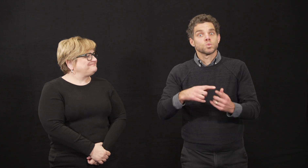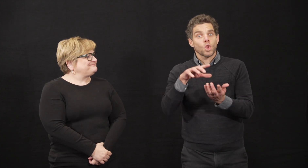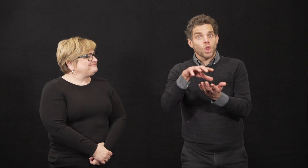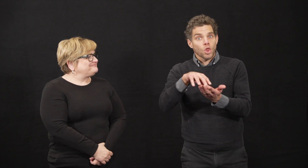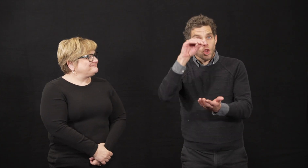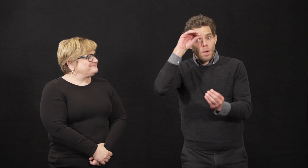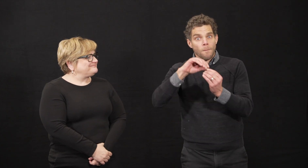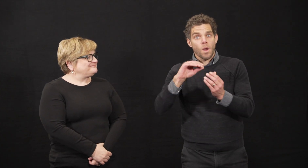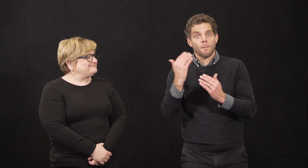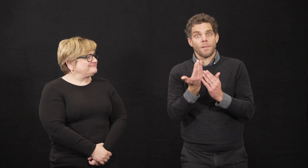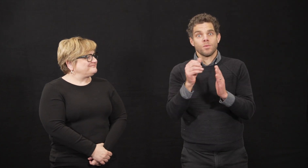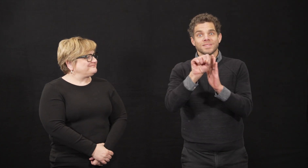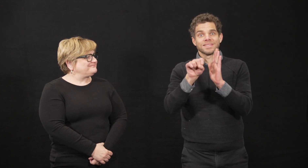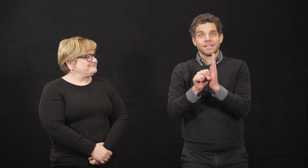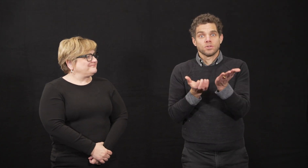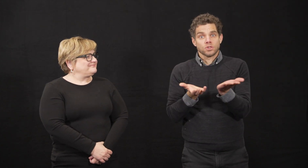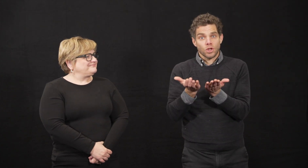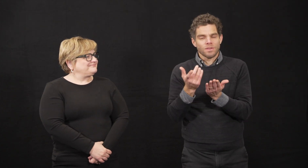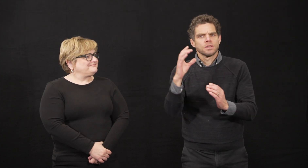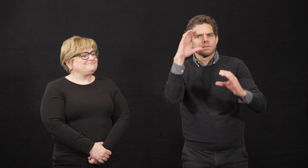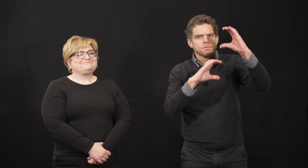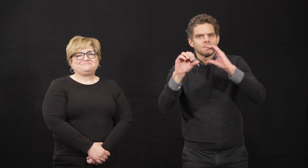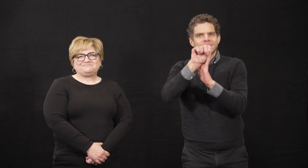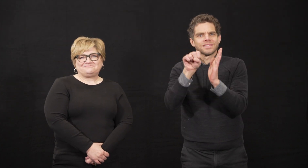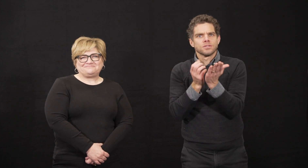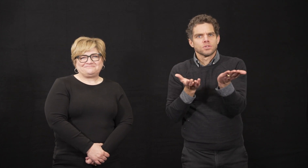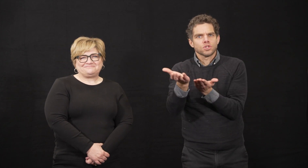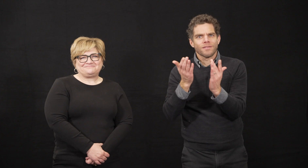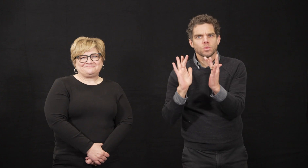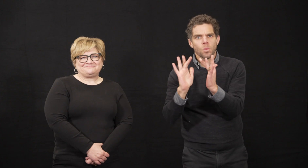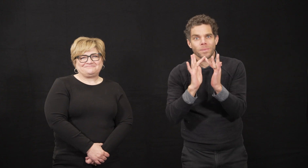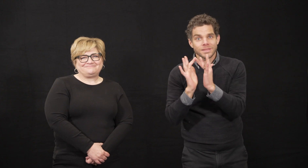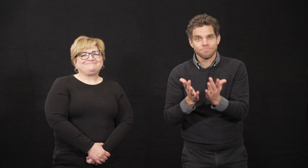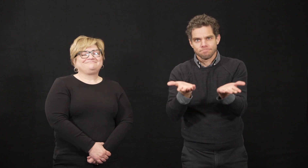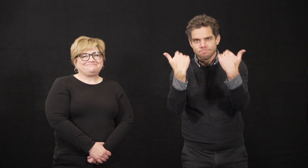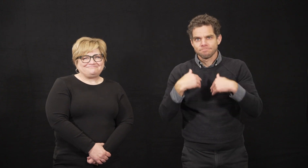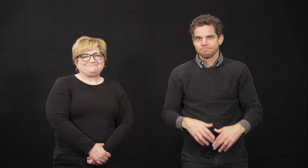To learn more about State Services, visit State Services’ website.